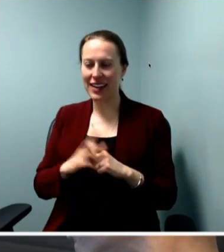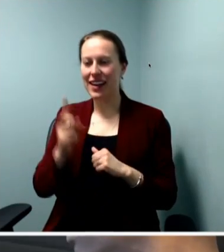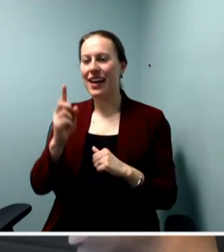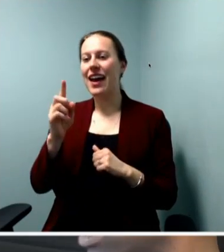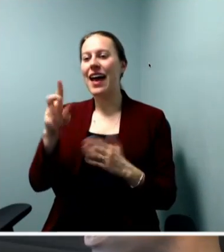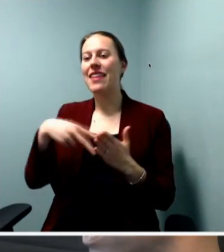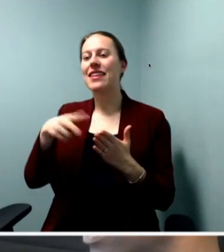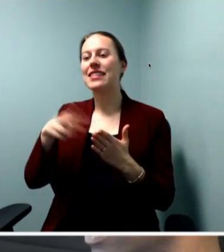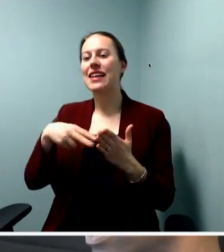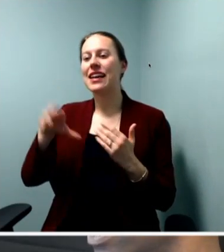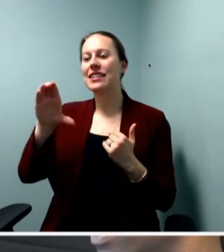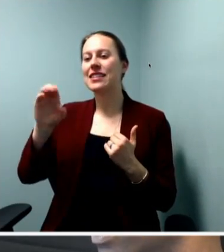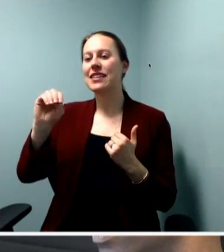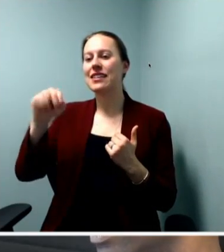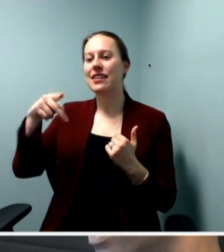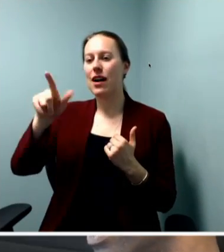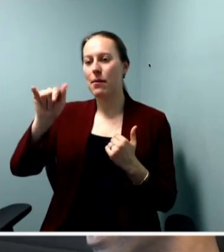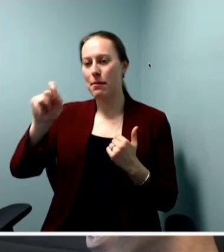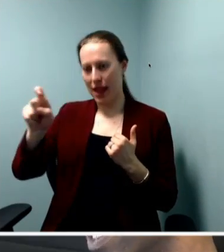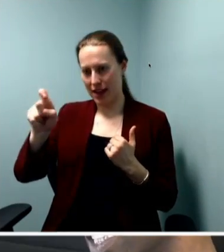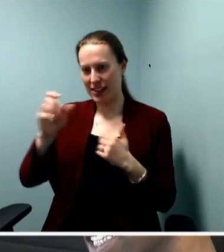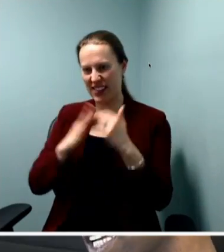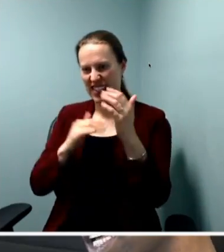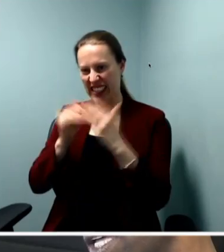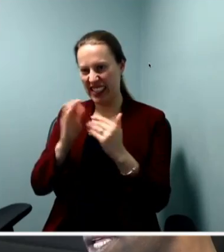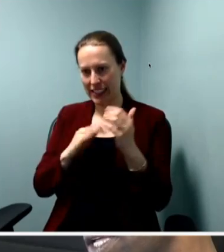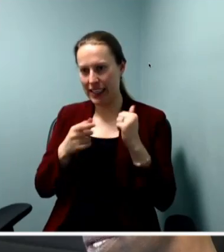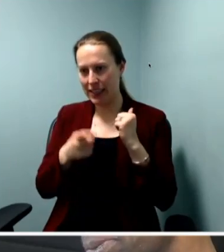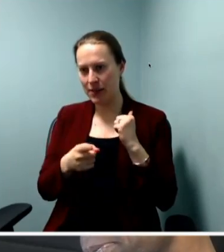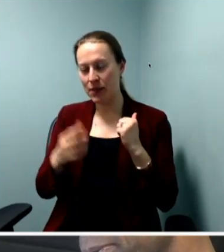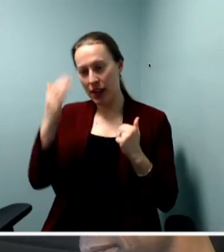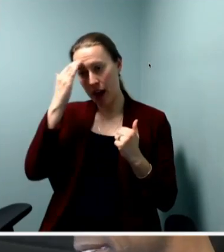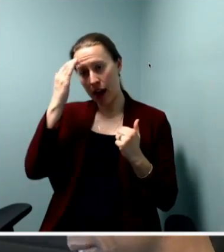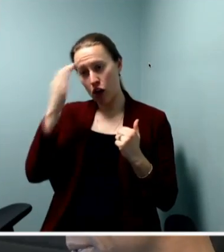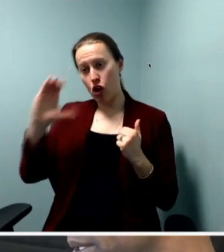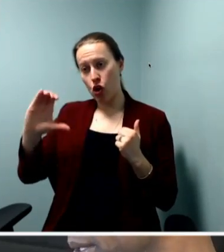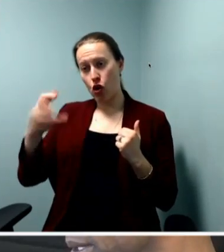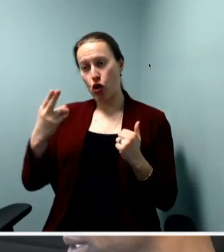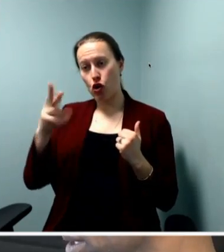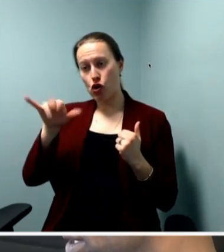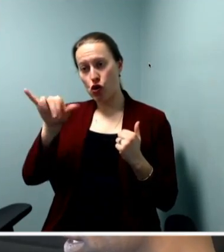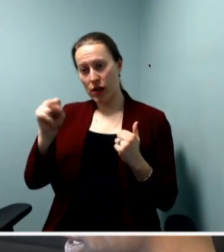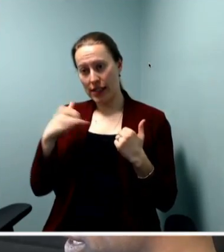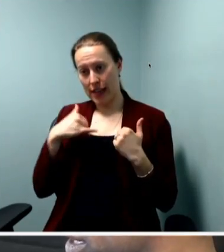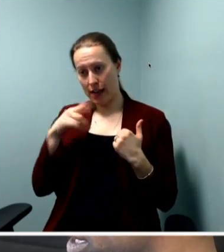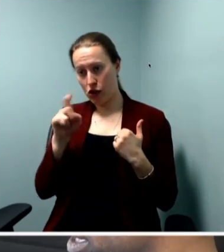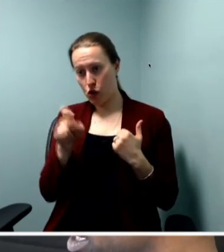And I know that Chris has a question as well. Anybody else with a burning question?